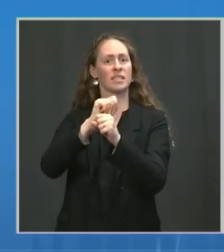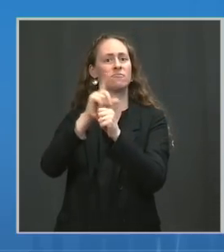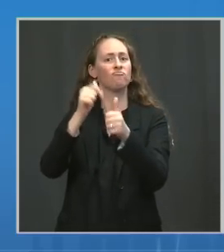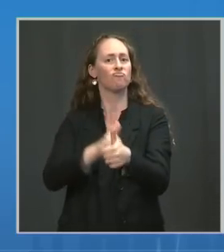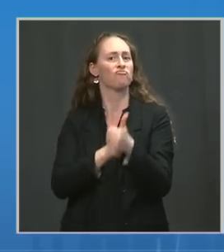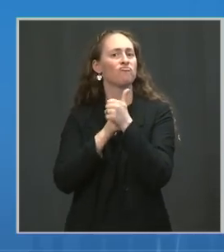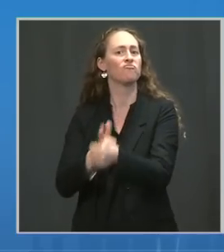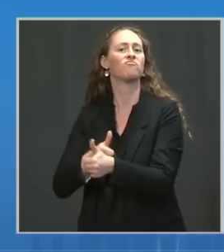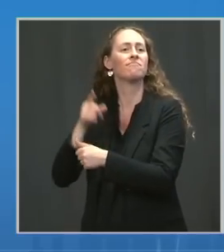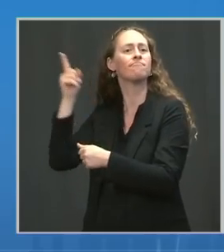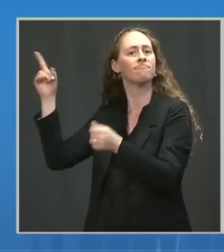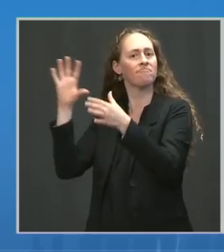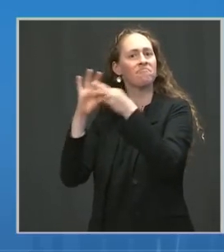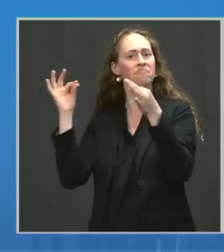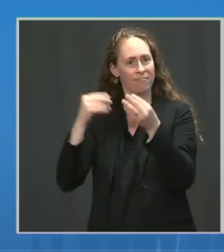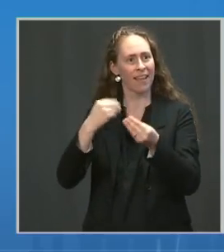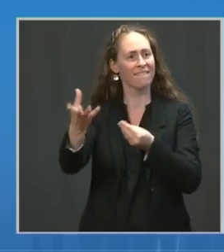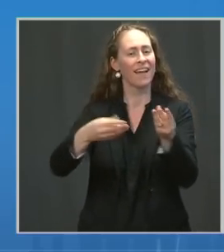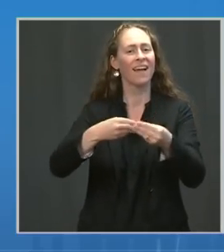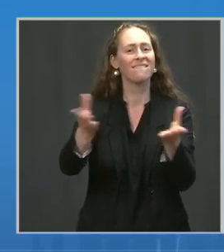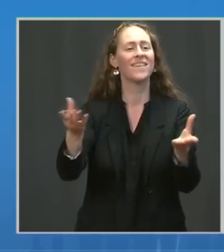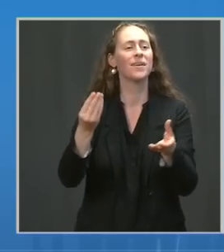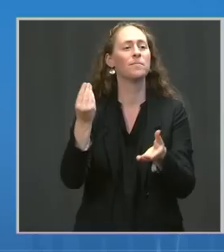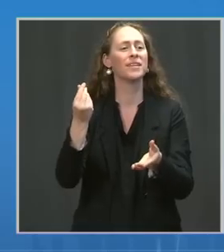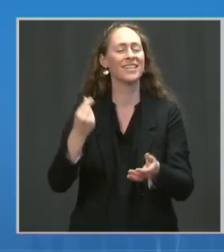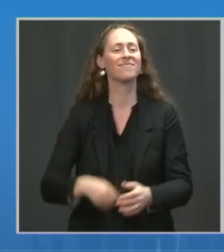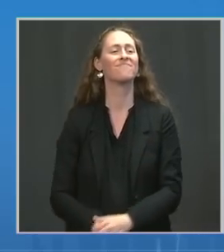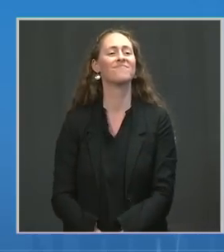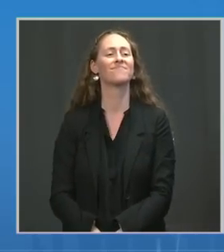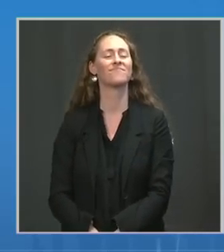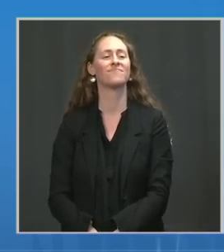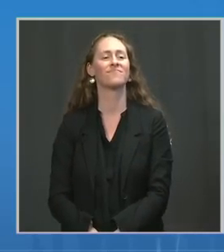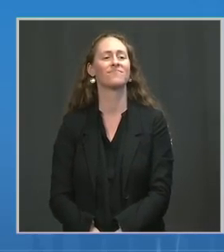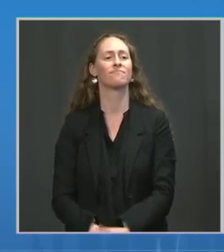If financial incentives like these help us get more shots in arms, we should use them.